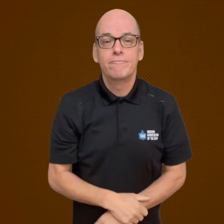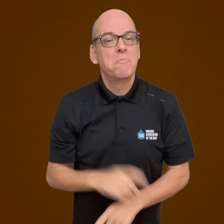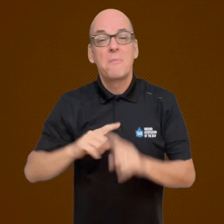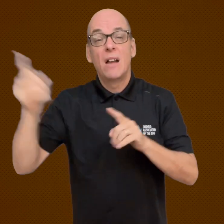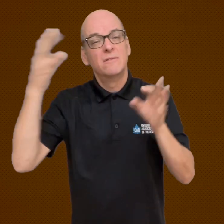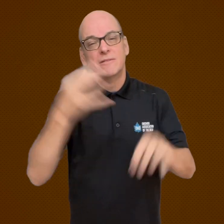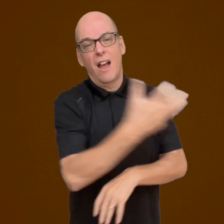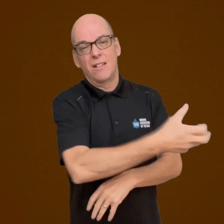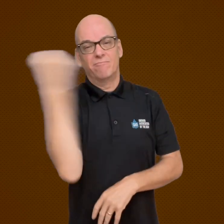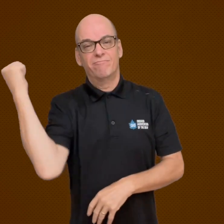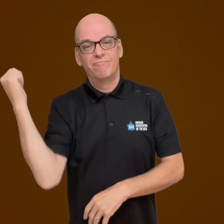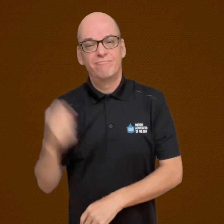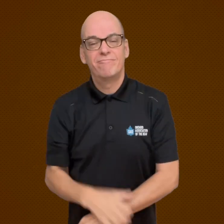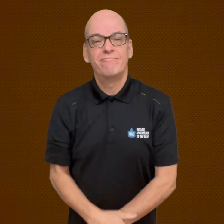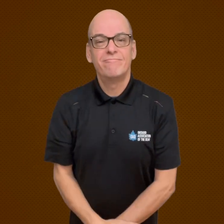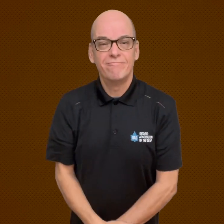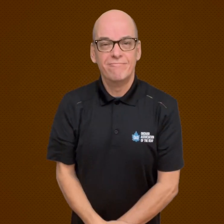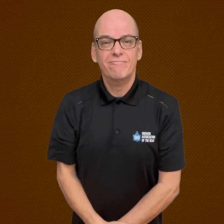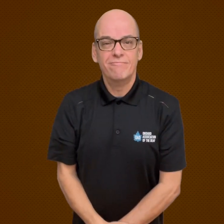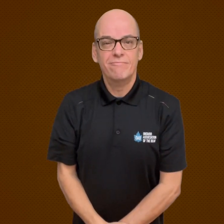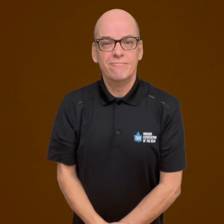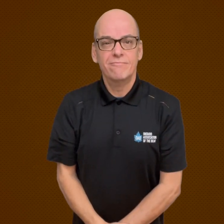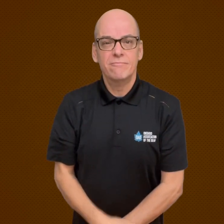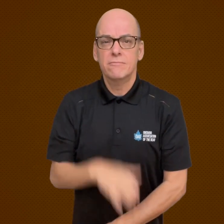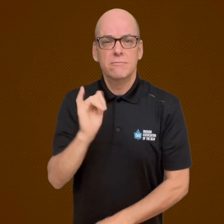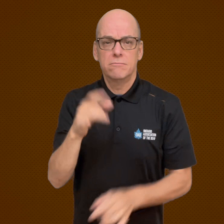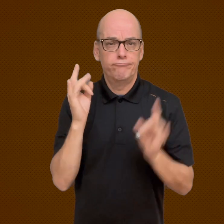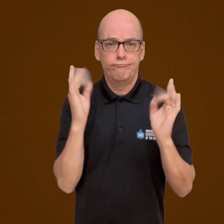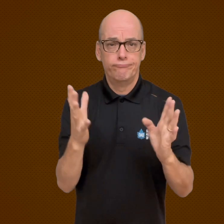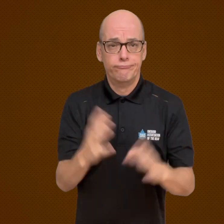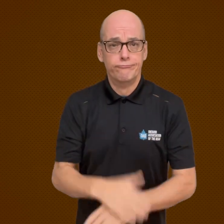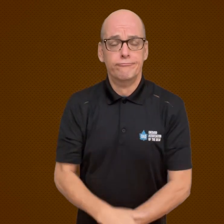However, we took that away from them. That is horrible.